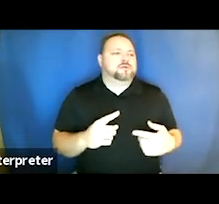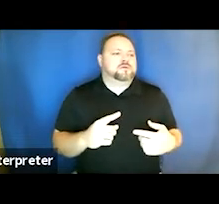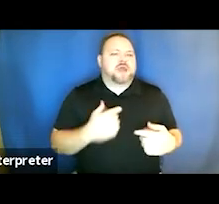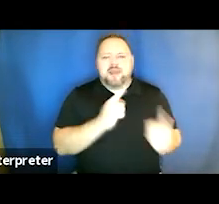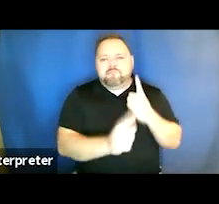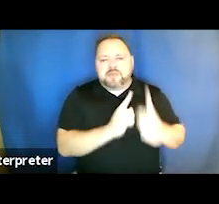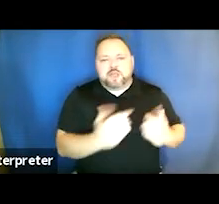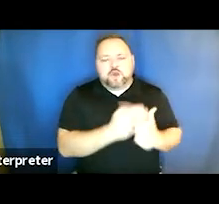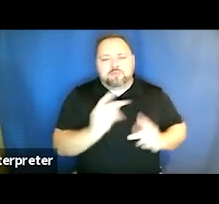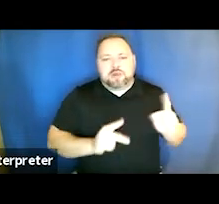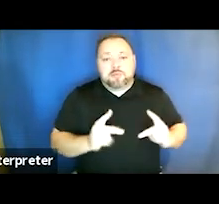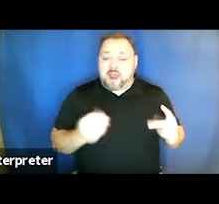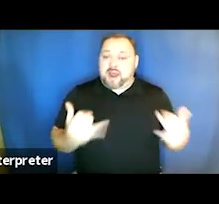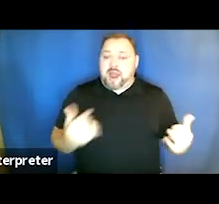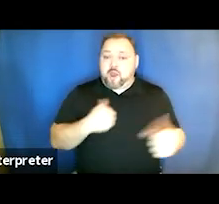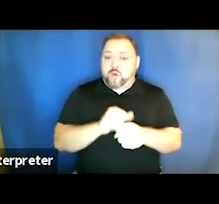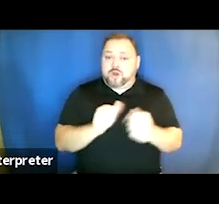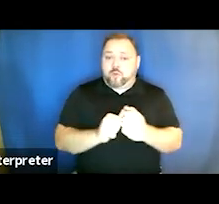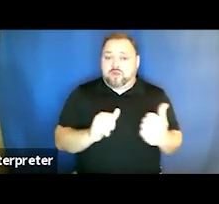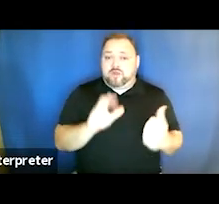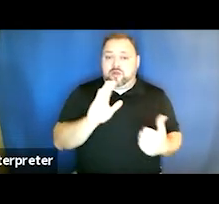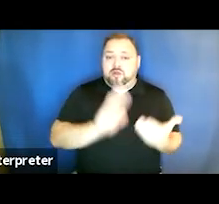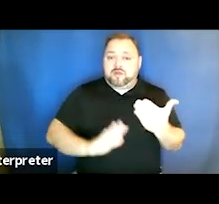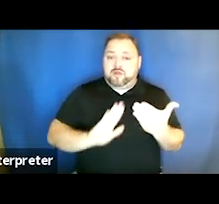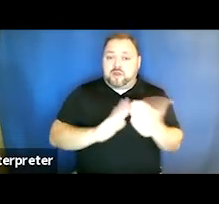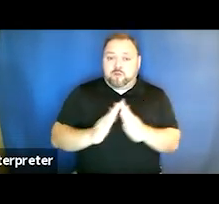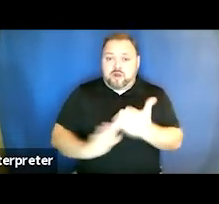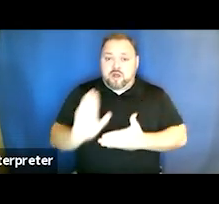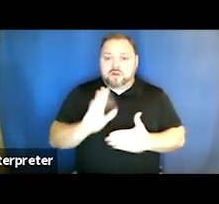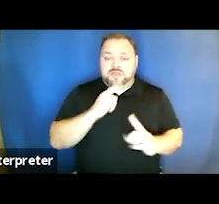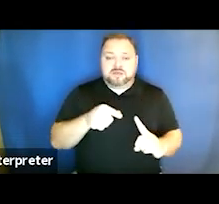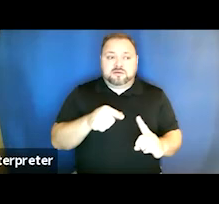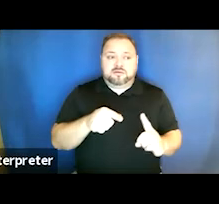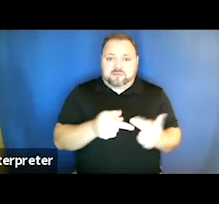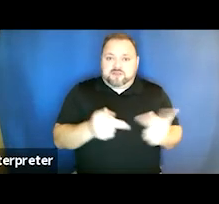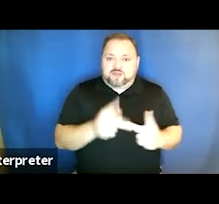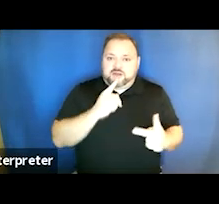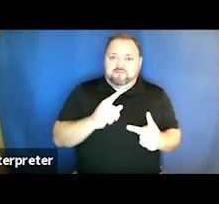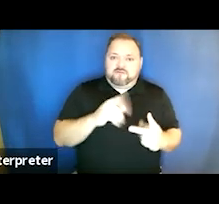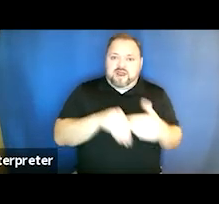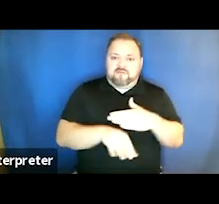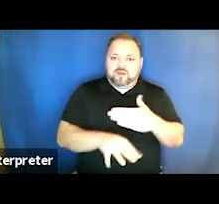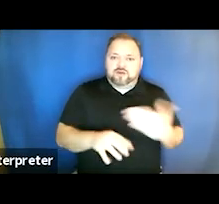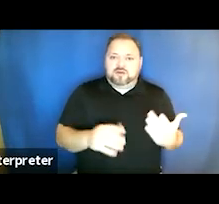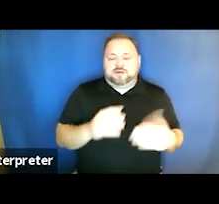and now working with the community college in a capacity of an advisor is a new chapter in my life.